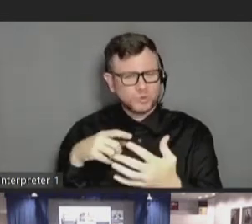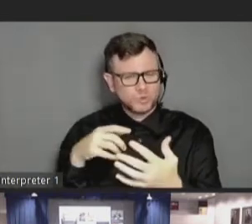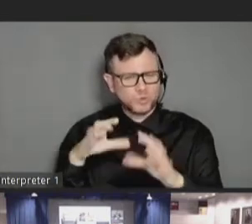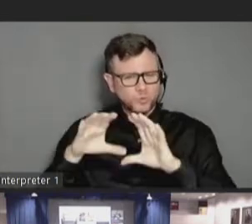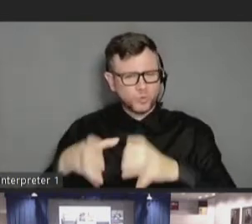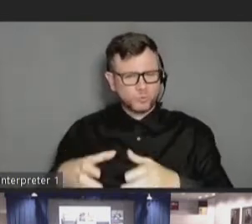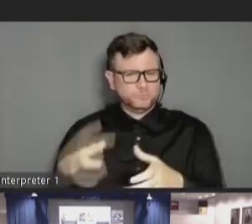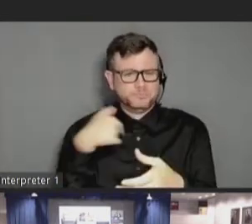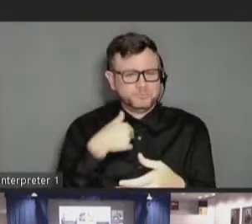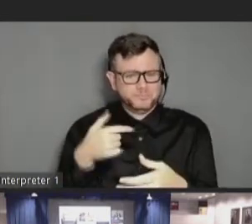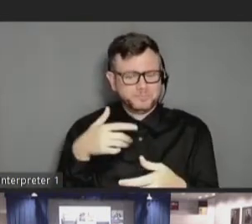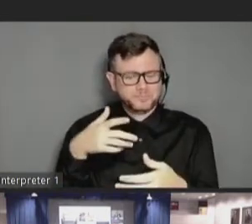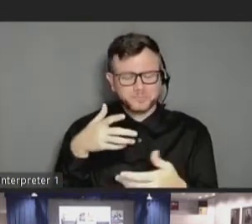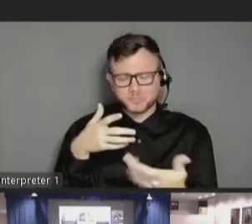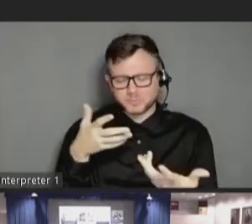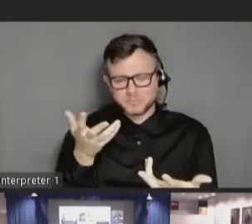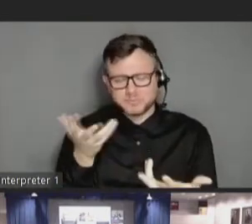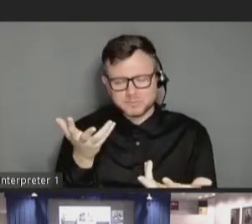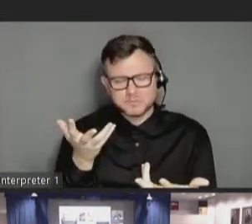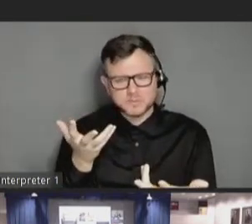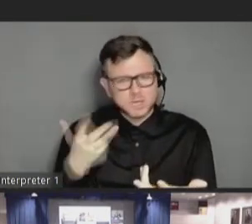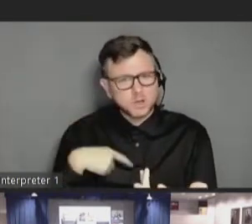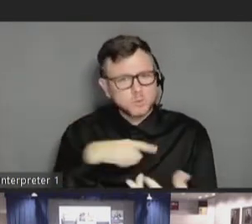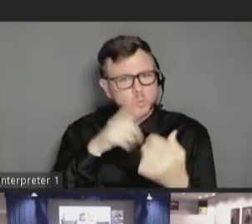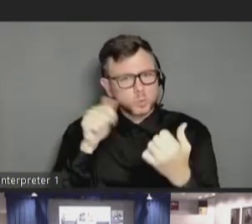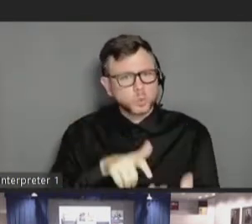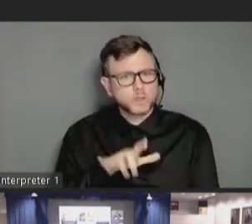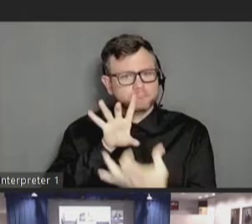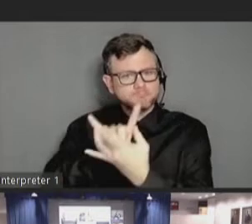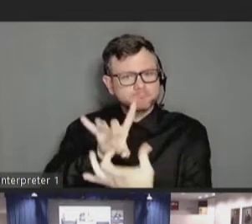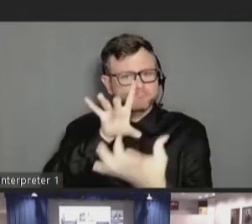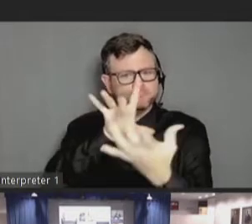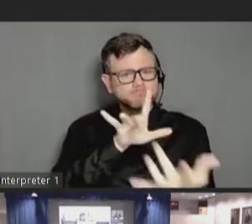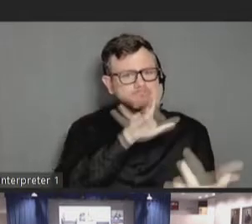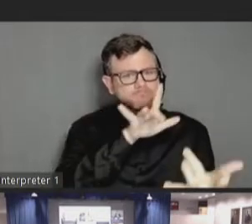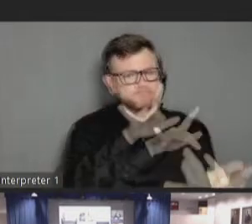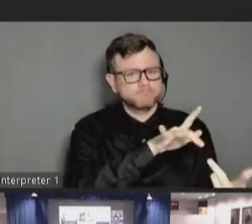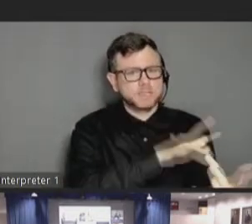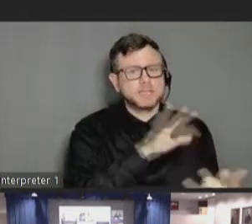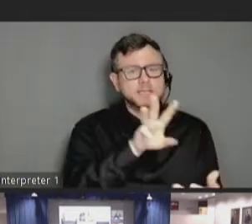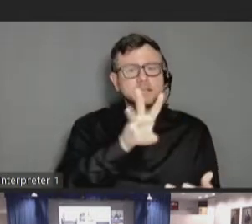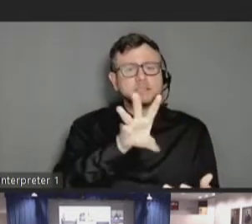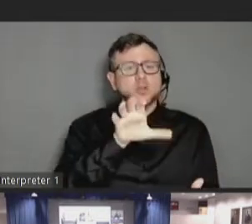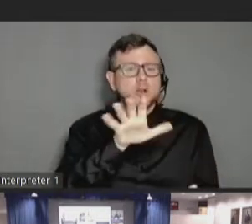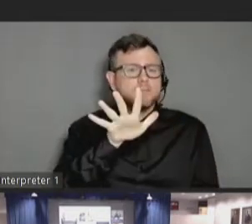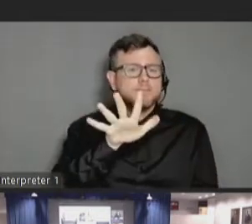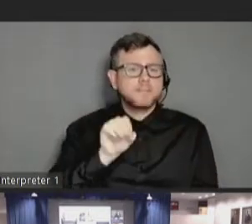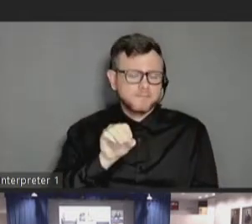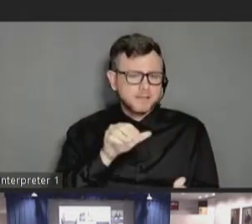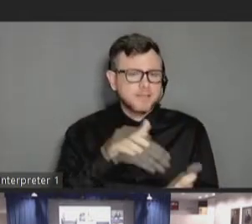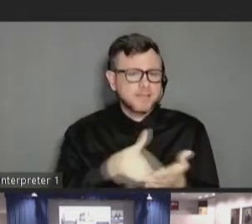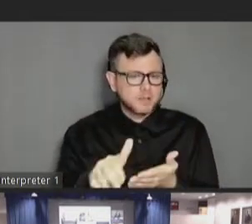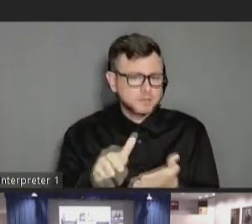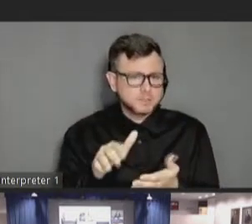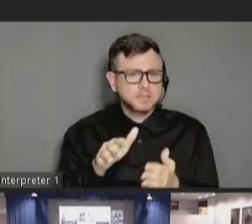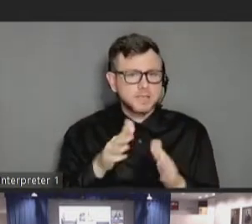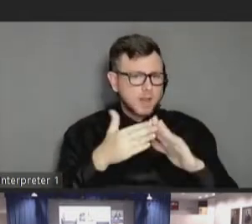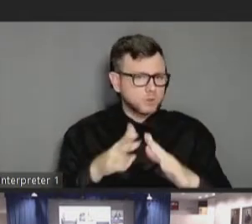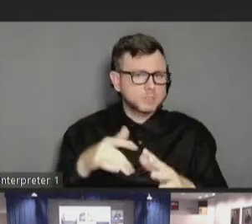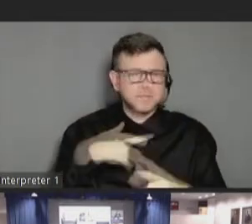And so, we were able to reach over 650,000 households within a one-month period. And had